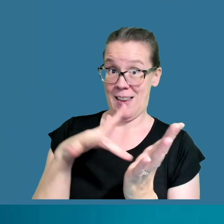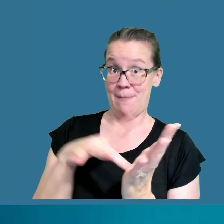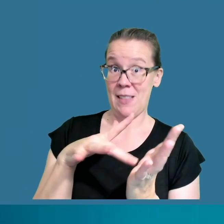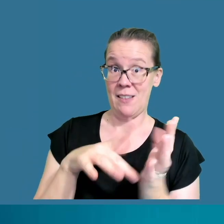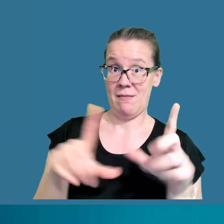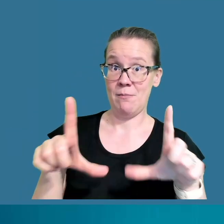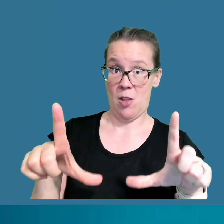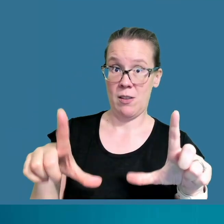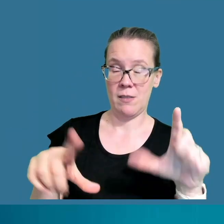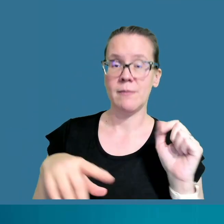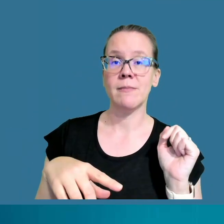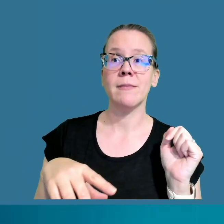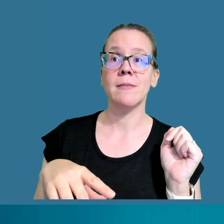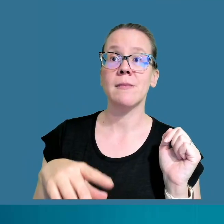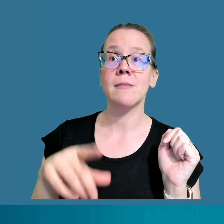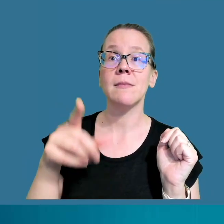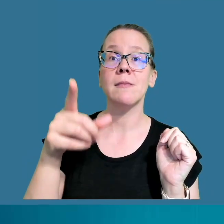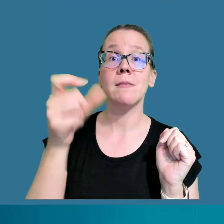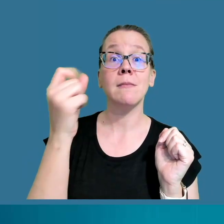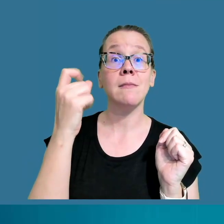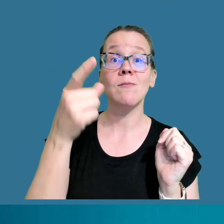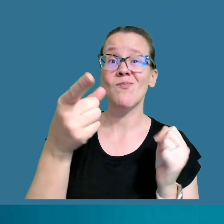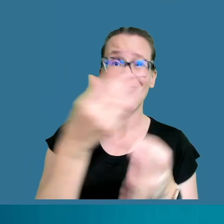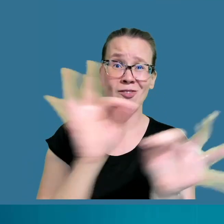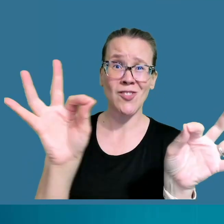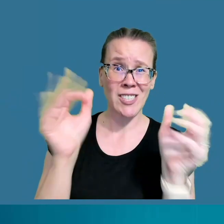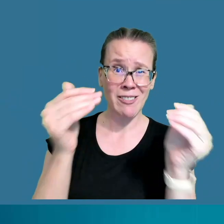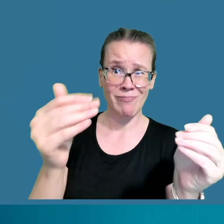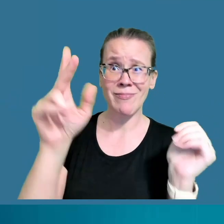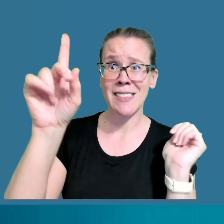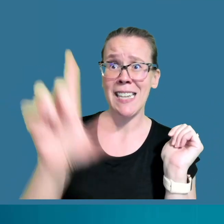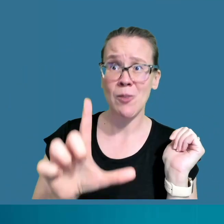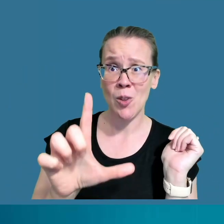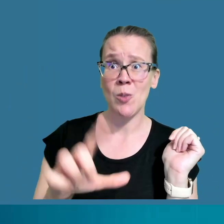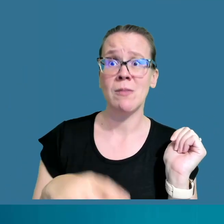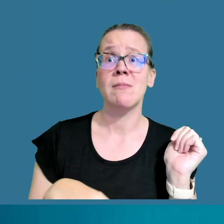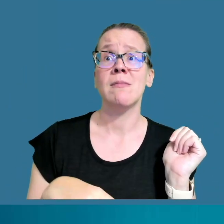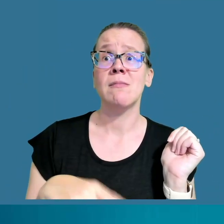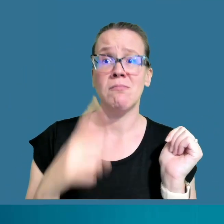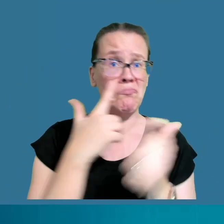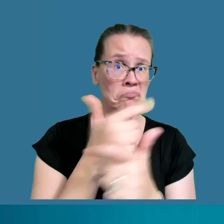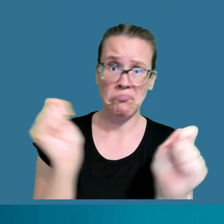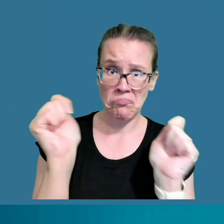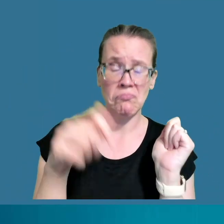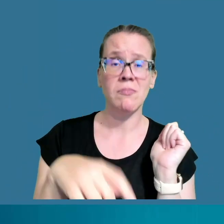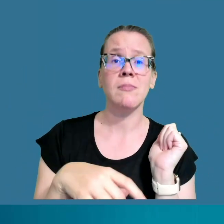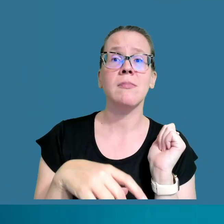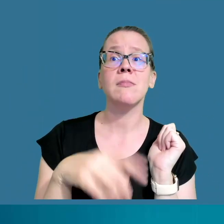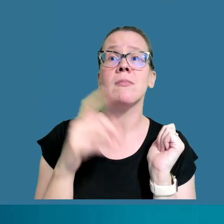it is a tablet block and, um, it's a free download! So help yourself.